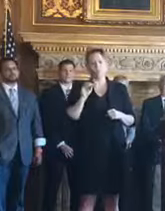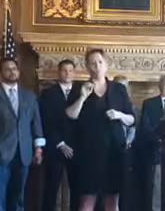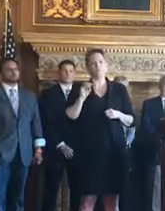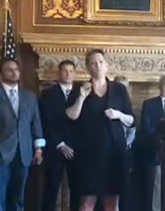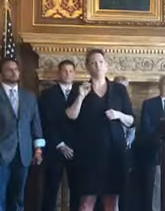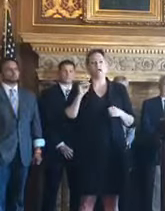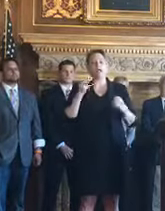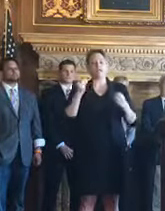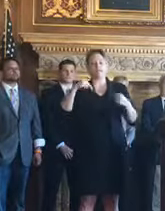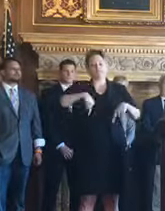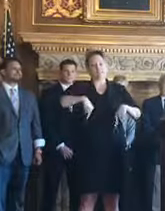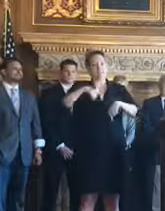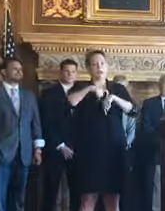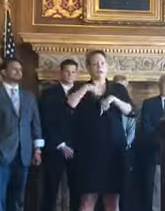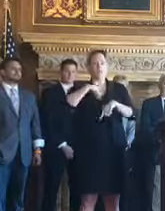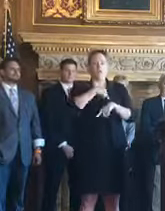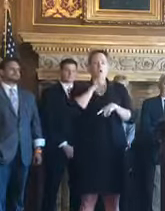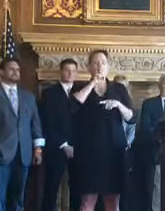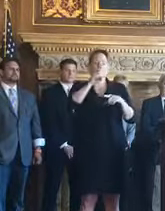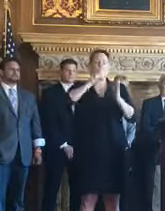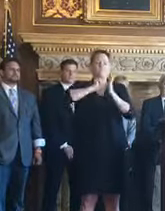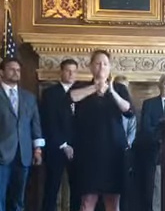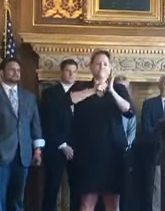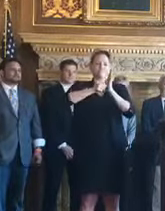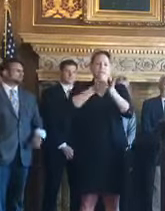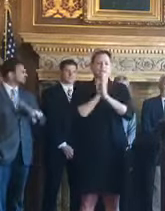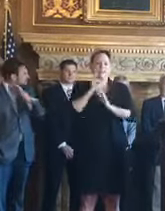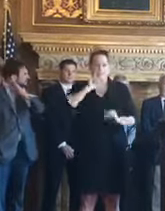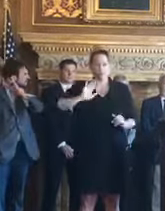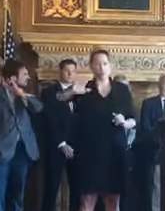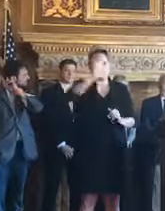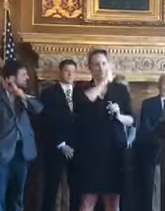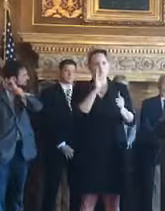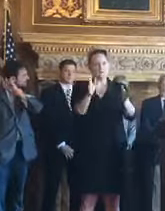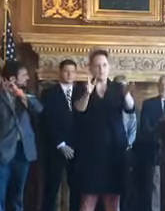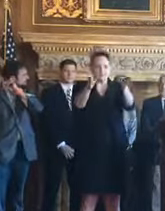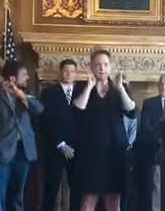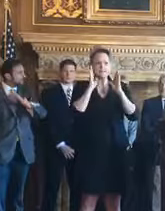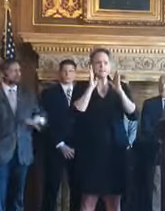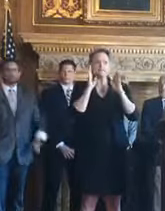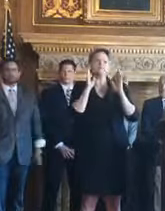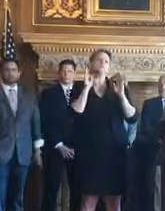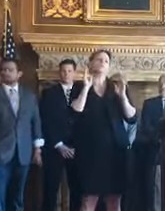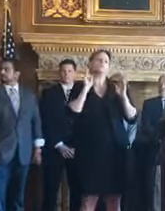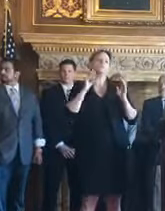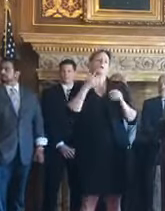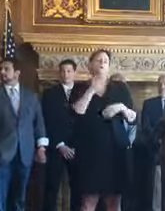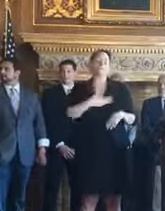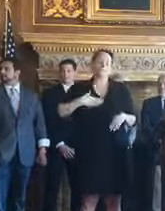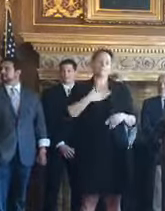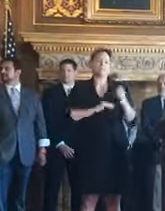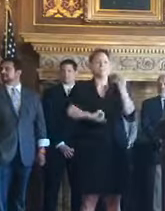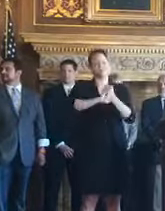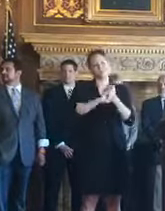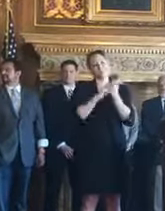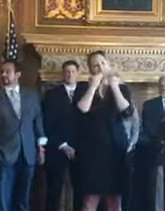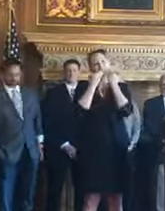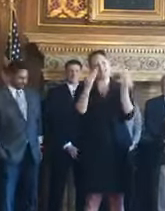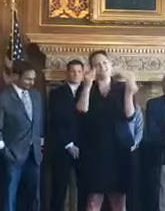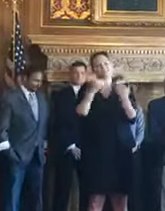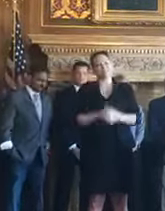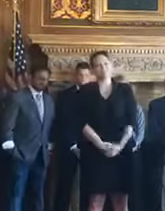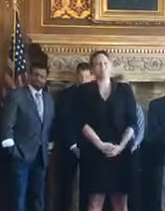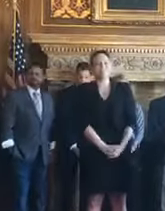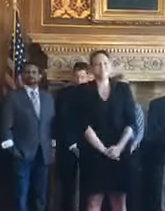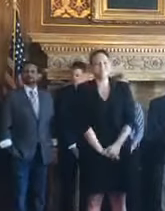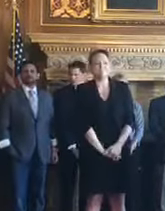At this time, we are asking for your attention in this matter, please support this bill.